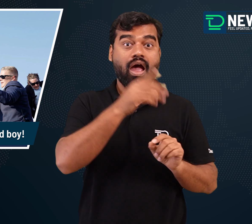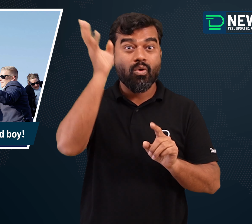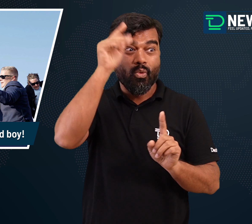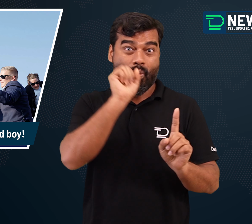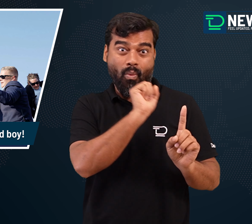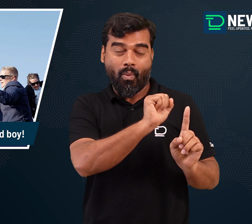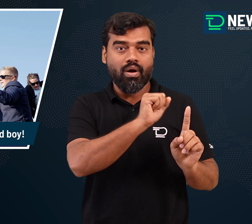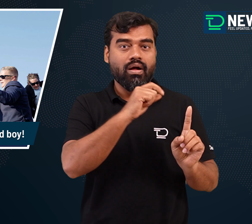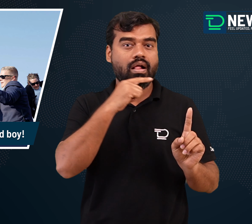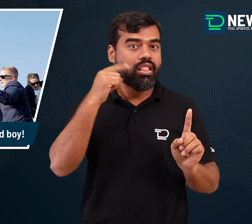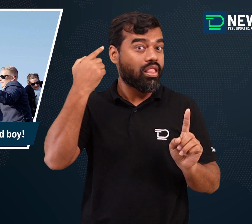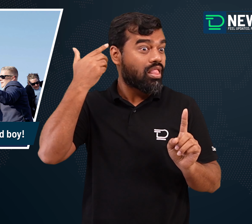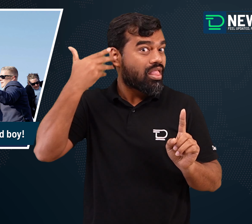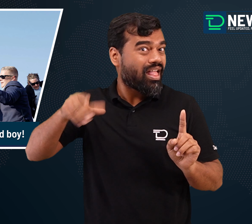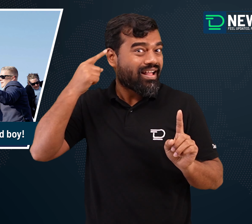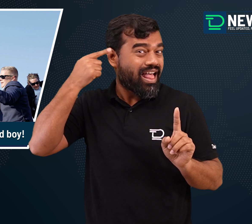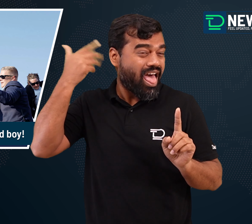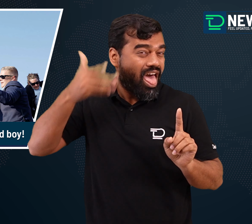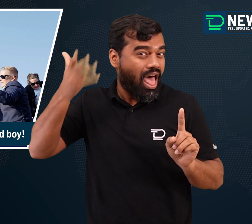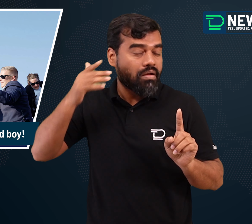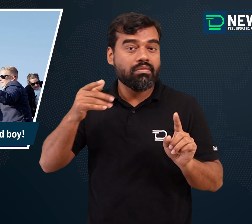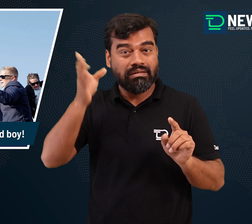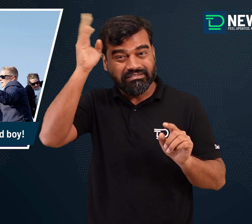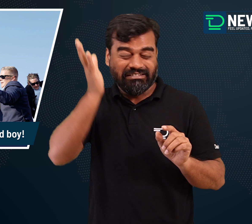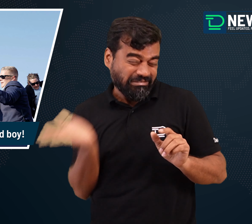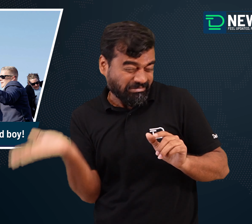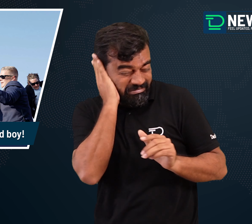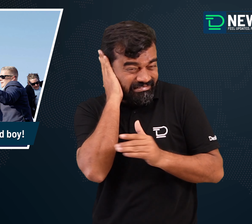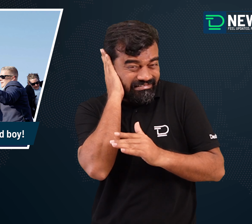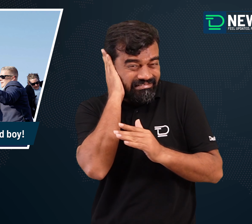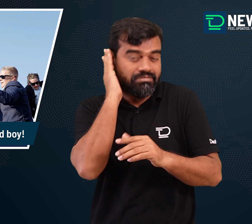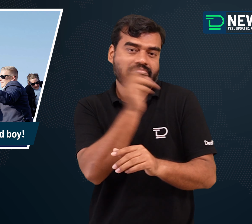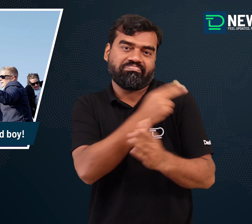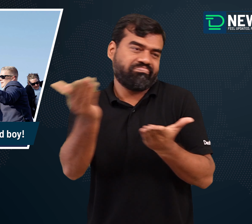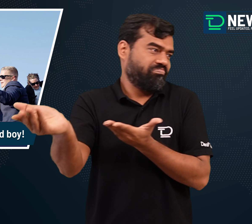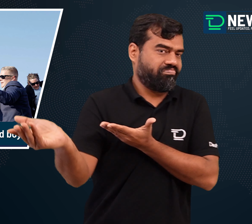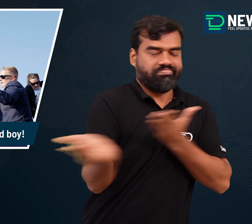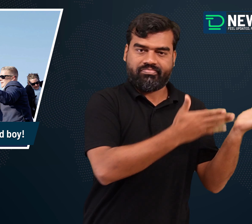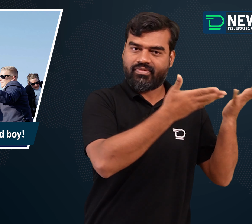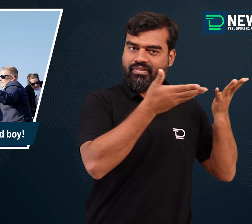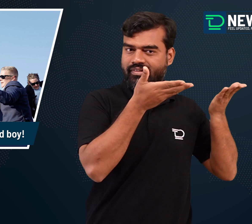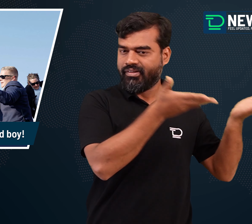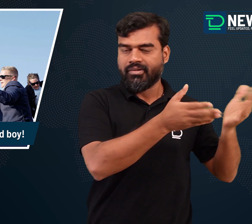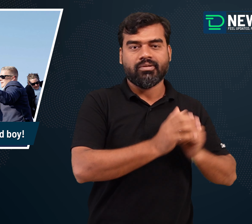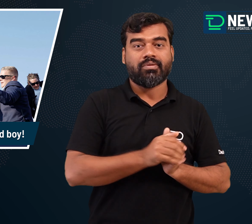He raised his hand with blood dripping from his ear.